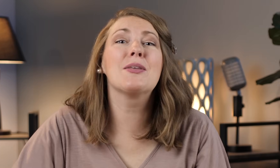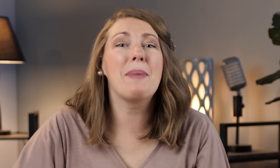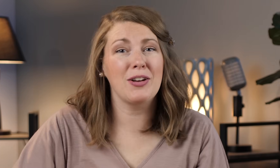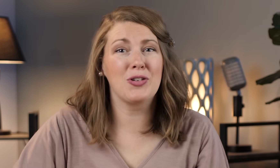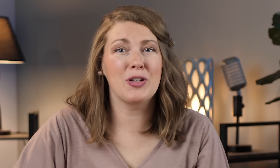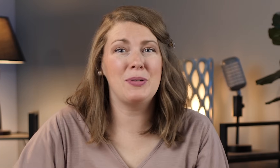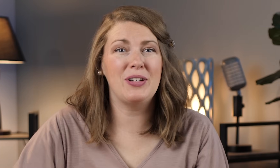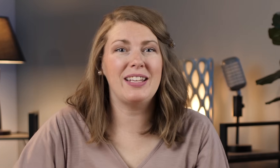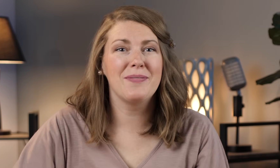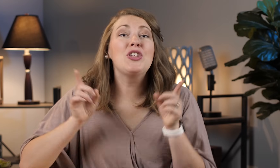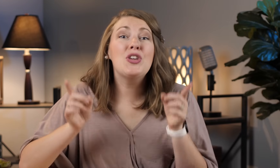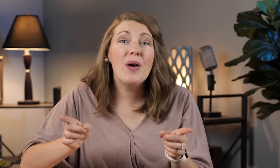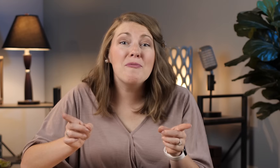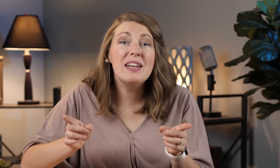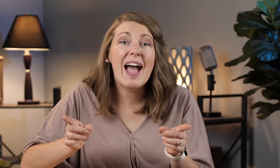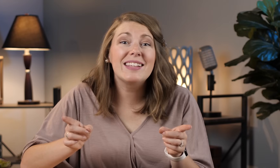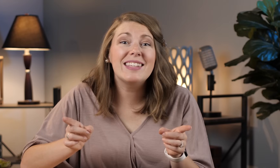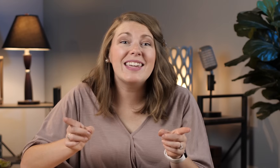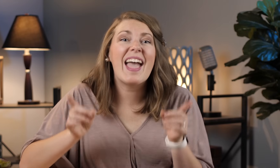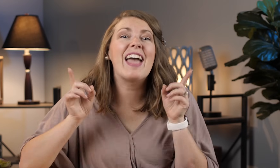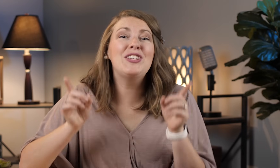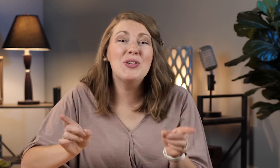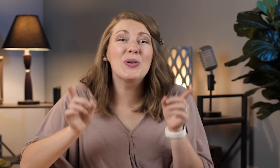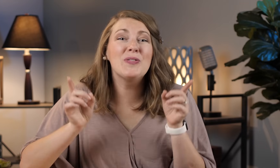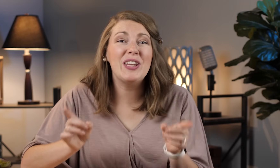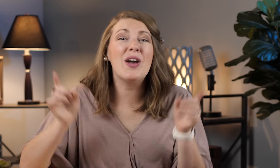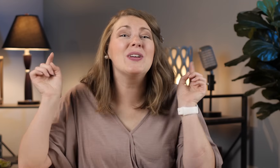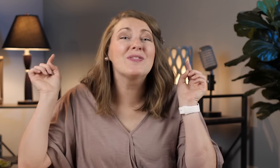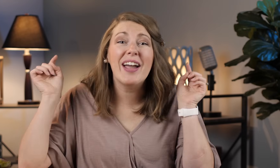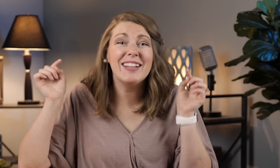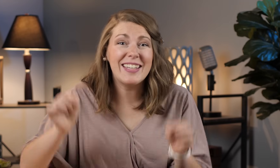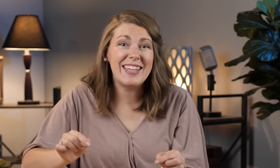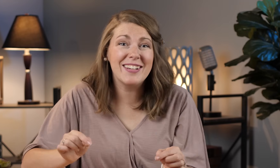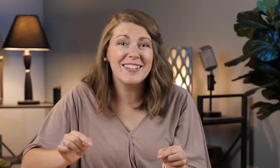the medical community! You have been asking and your video is finally here.